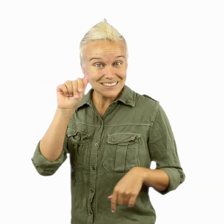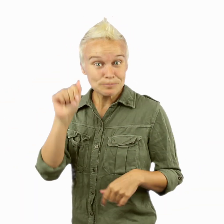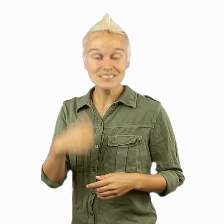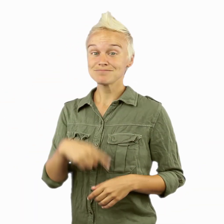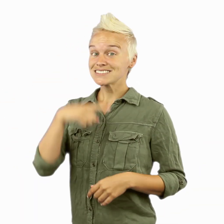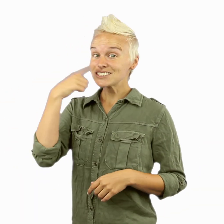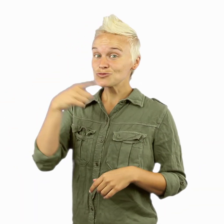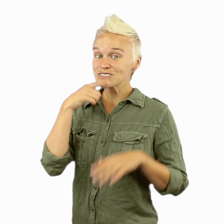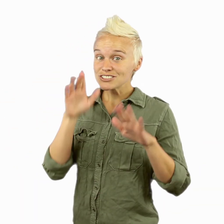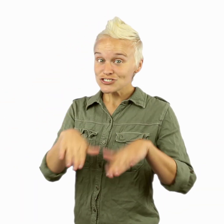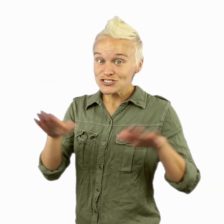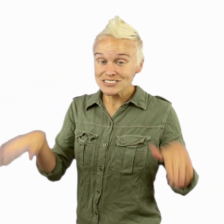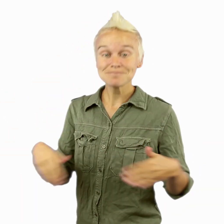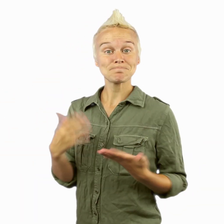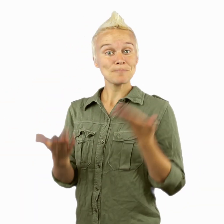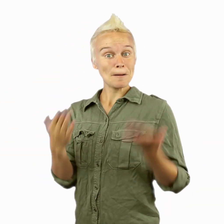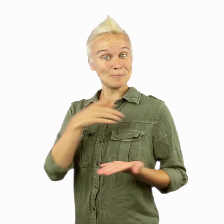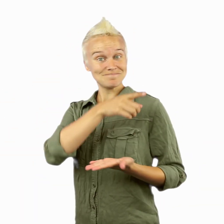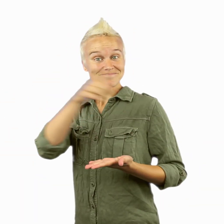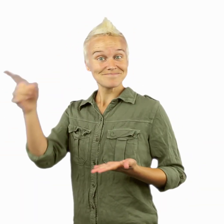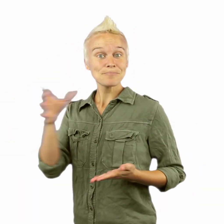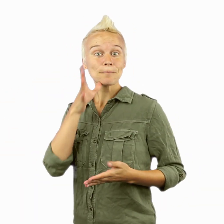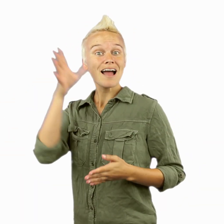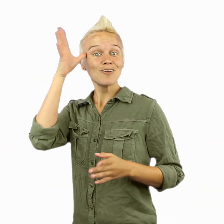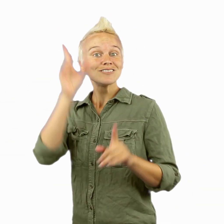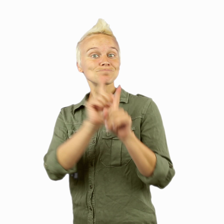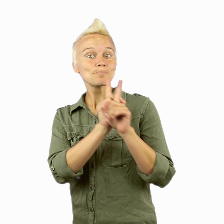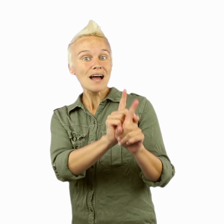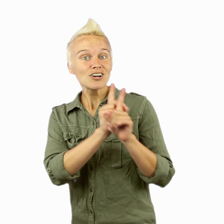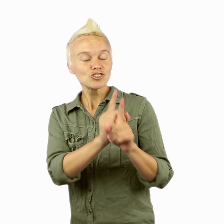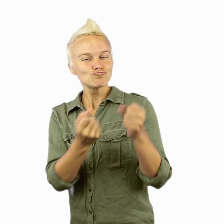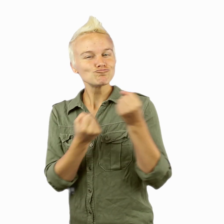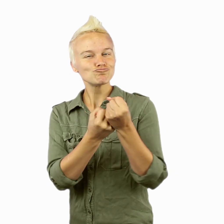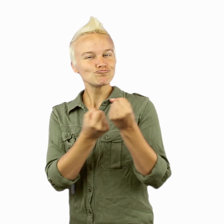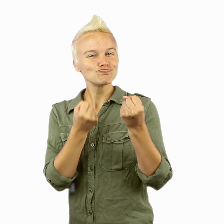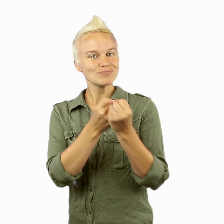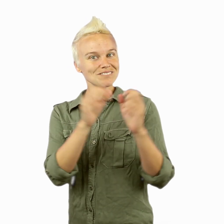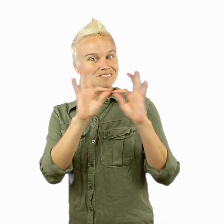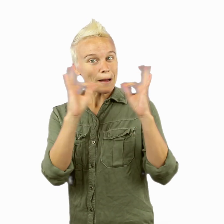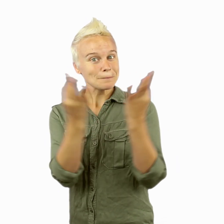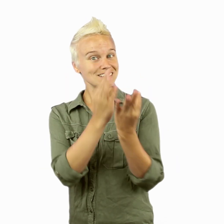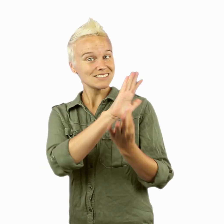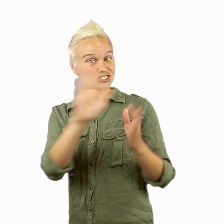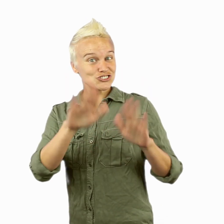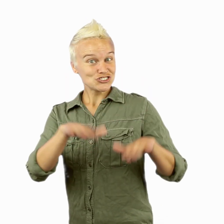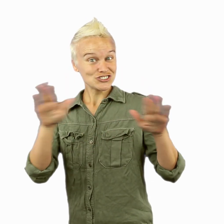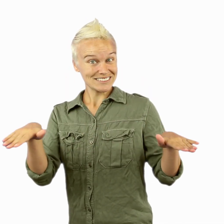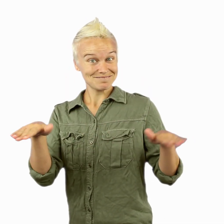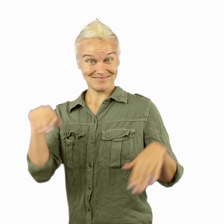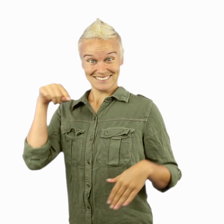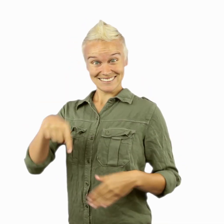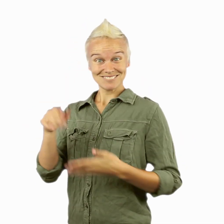or hearing children, Hands Land is for you. If you're a family mentor supporting families and their children,